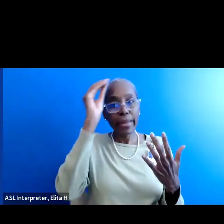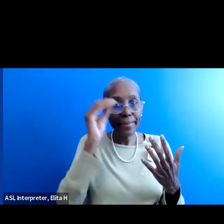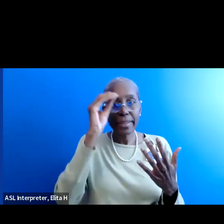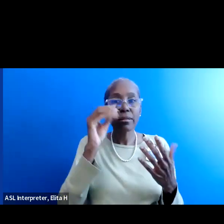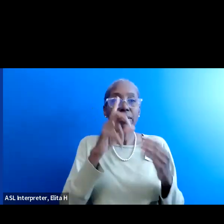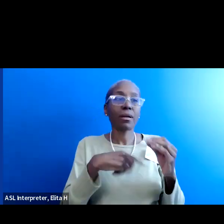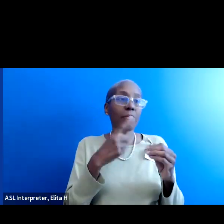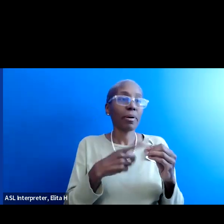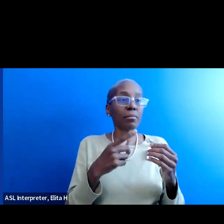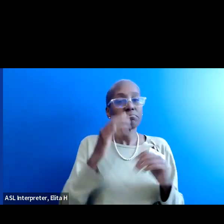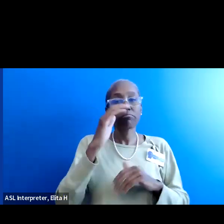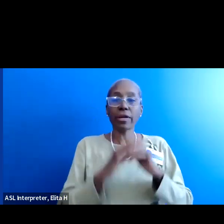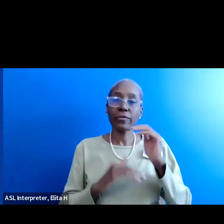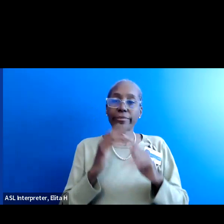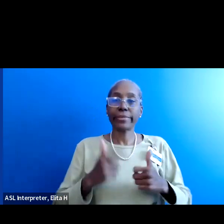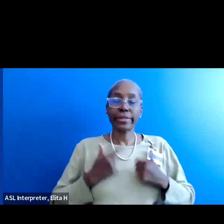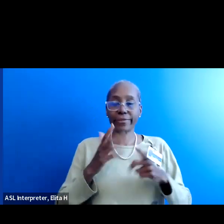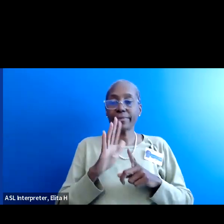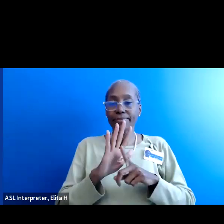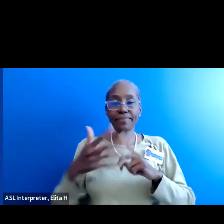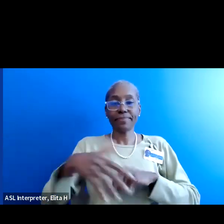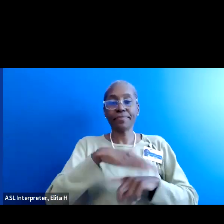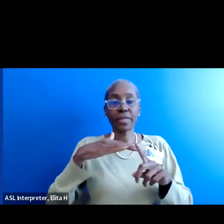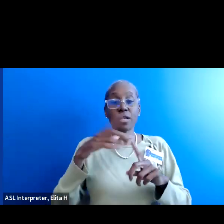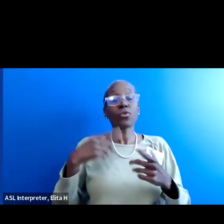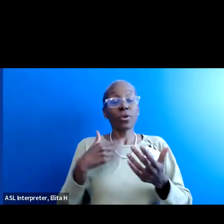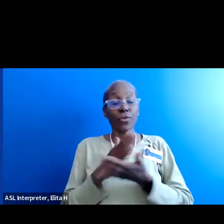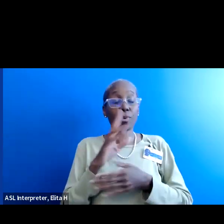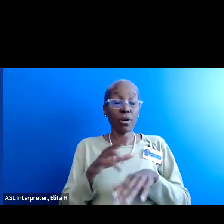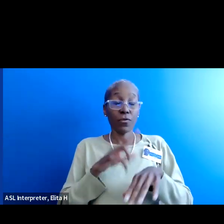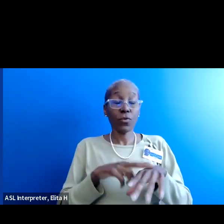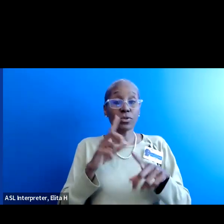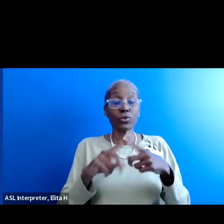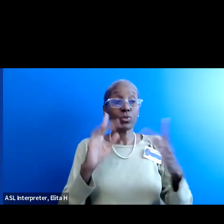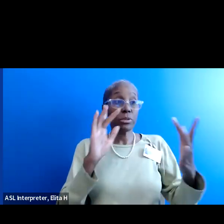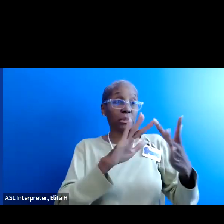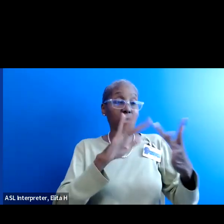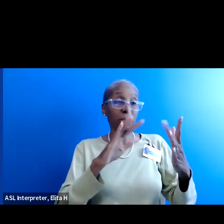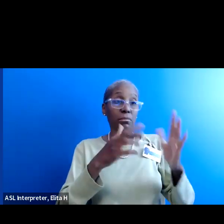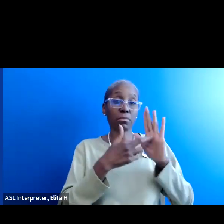comfortable living environment. You also have the right, of course, to contact representatives of local,